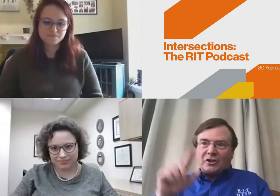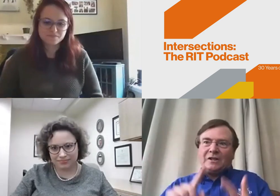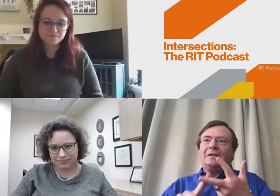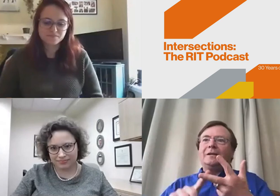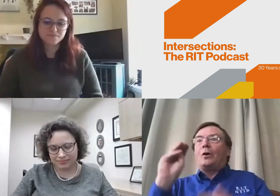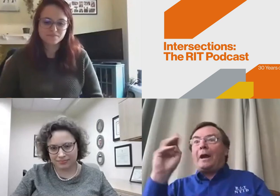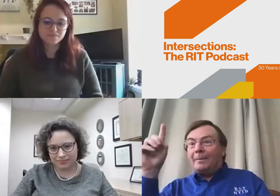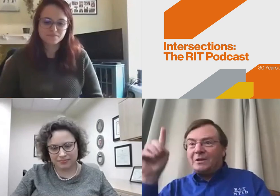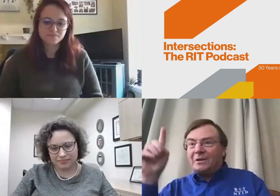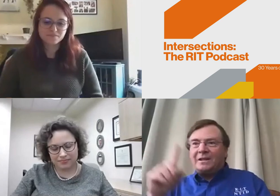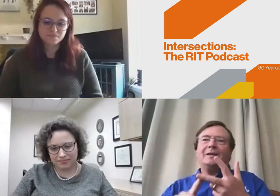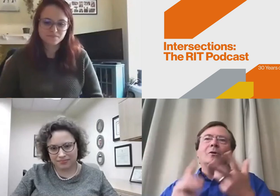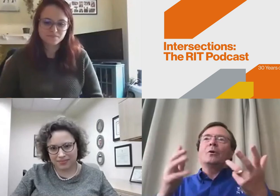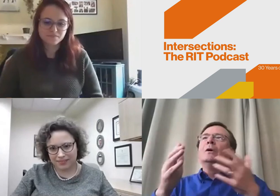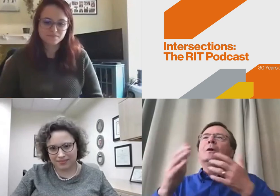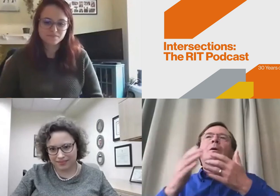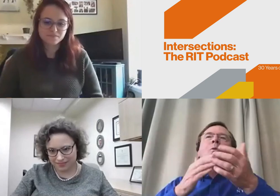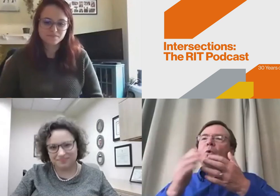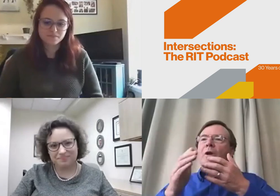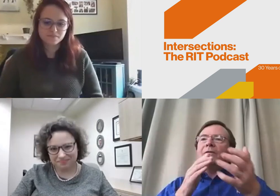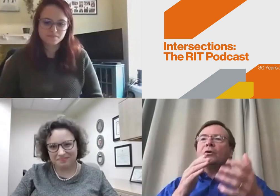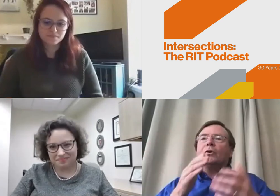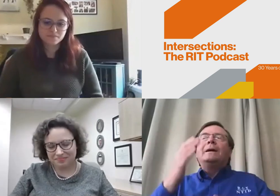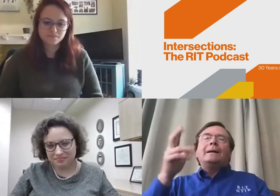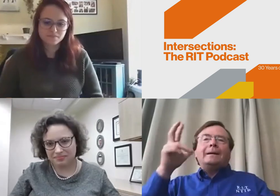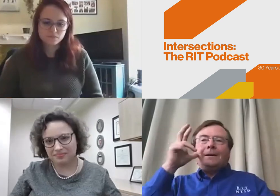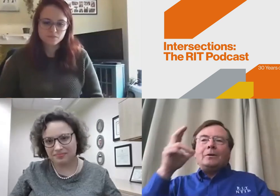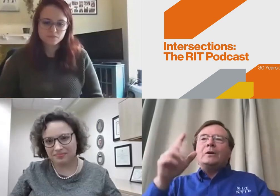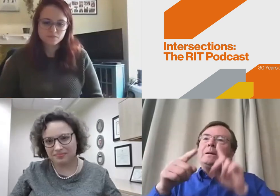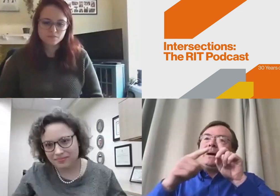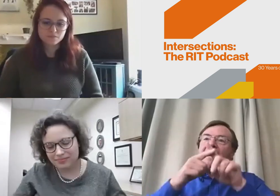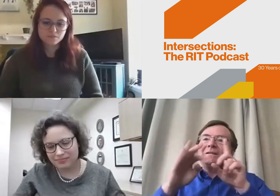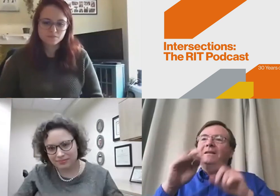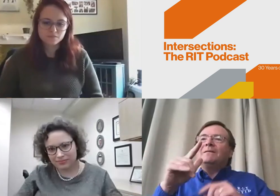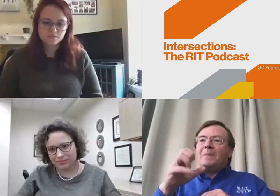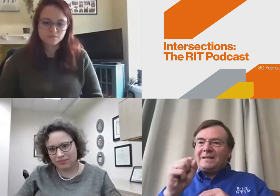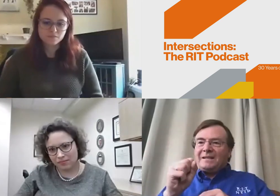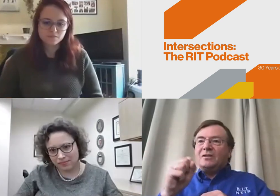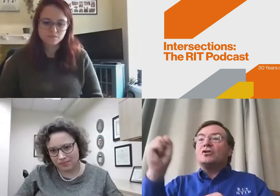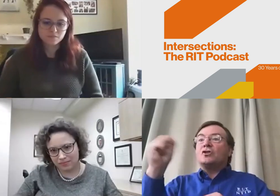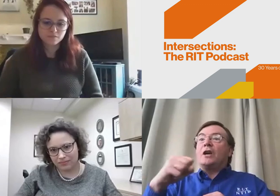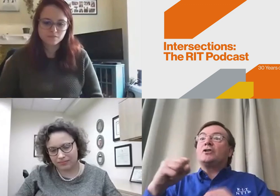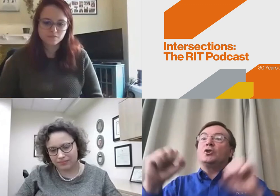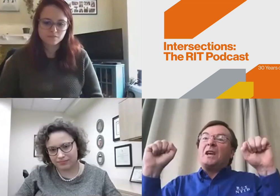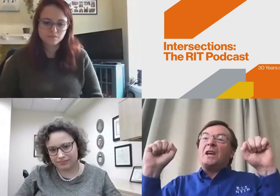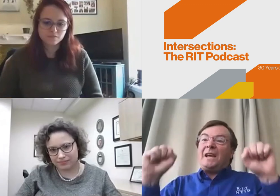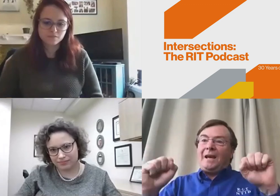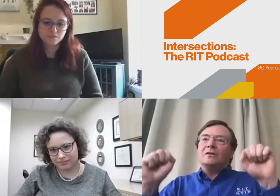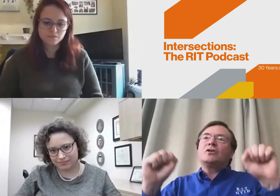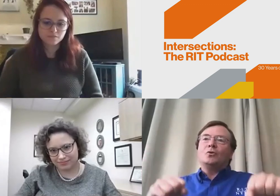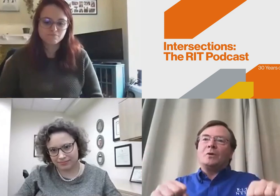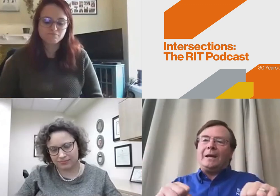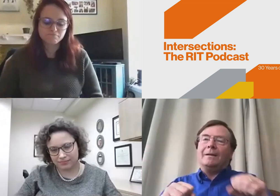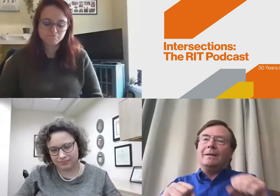or an MD or whatever. And hearing the positive messages, "Yes you can. Yes you can."